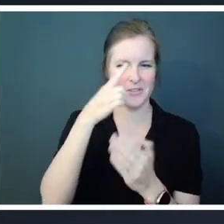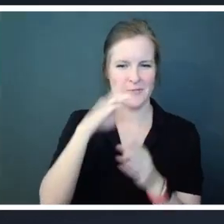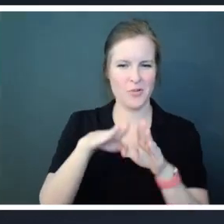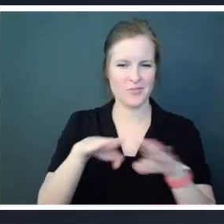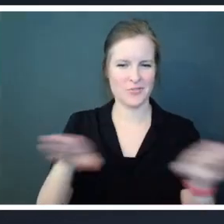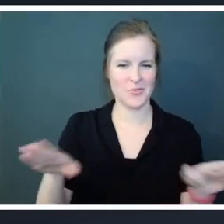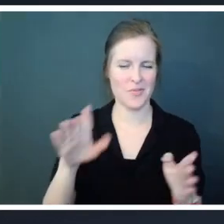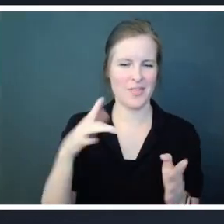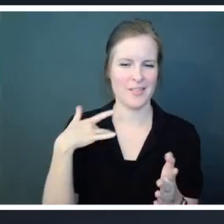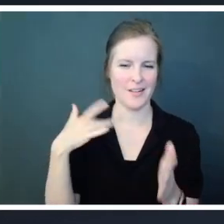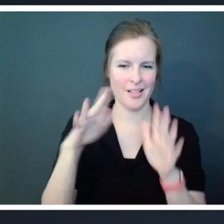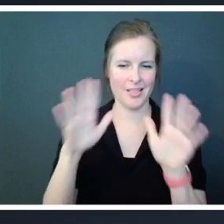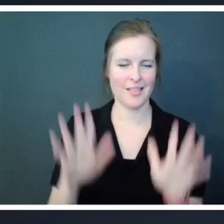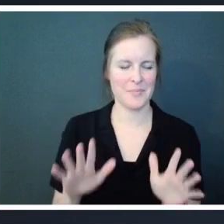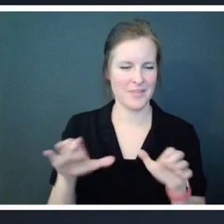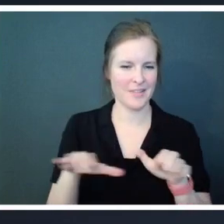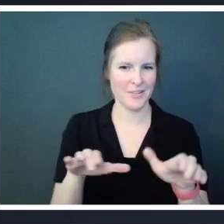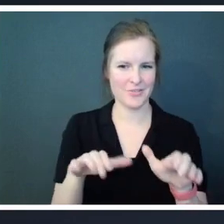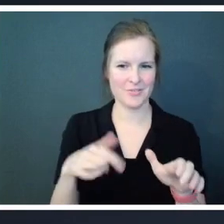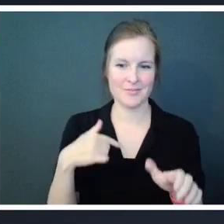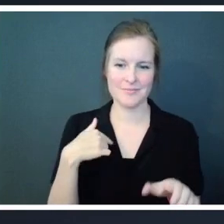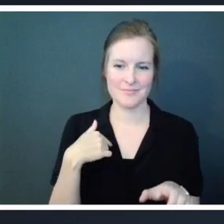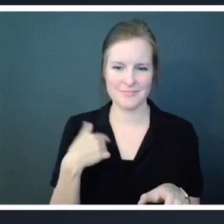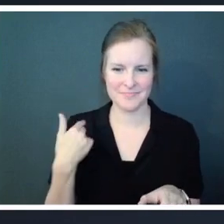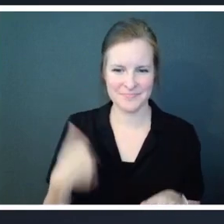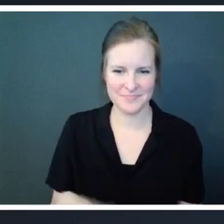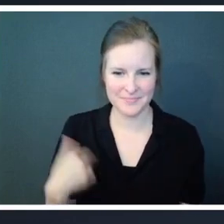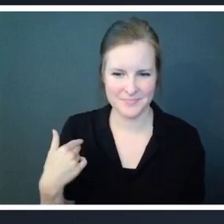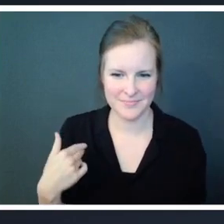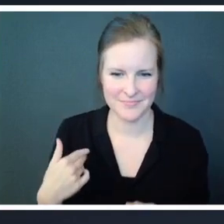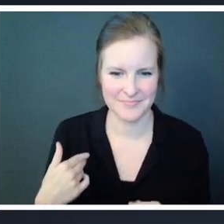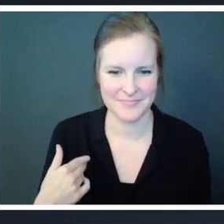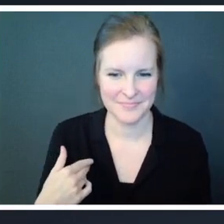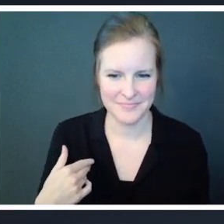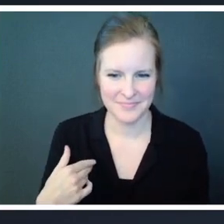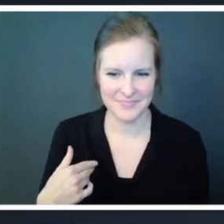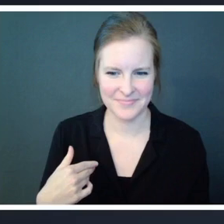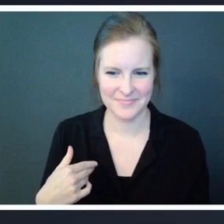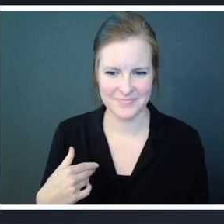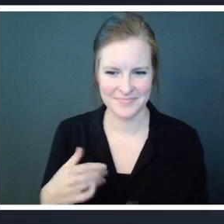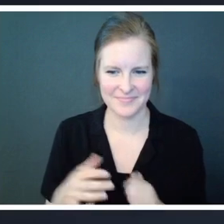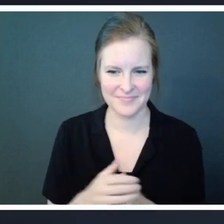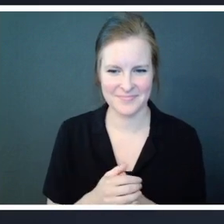National Postal Museum. I want to welcome you to our session. Please share where you're joining us